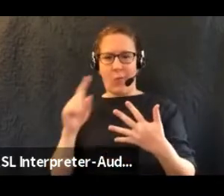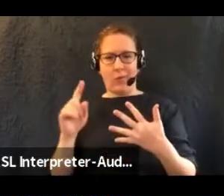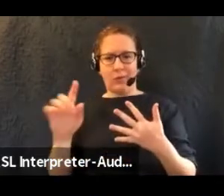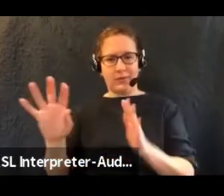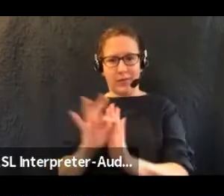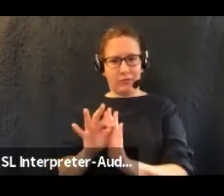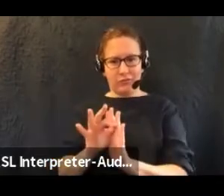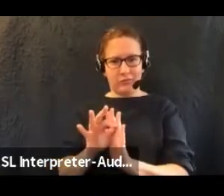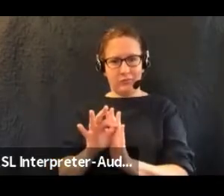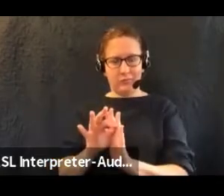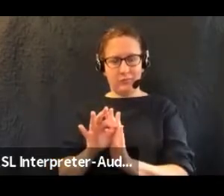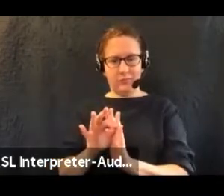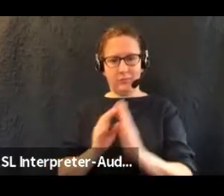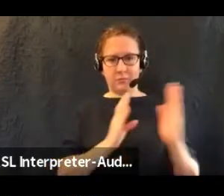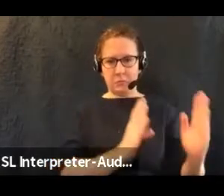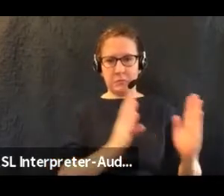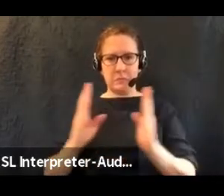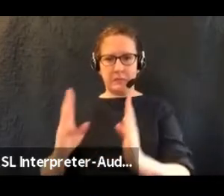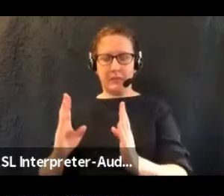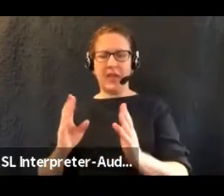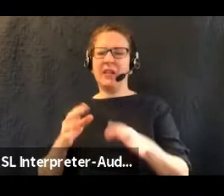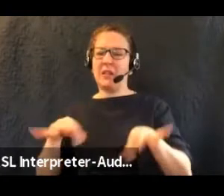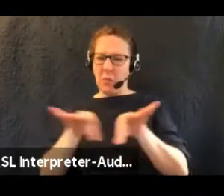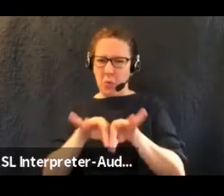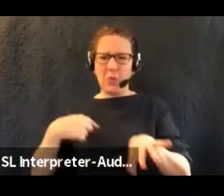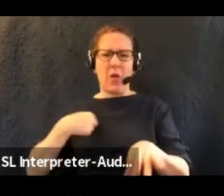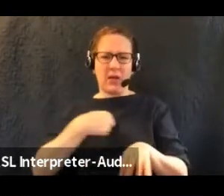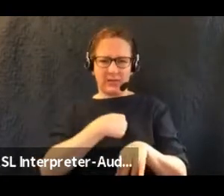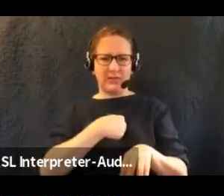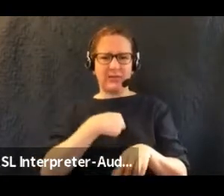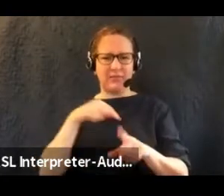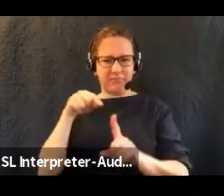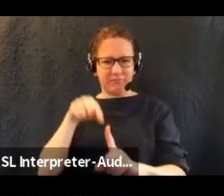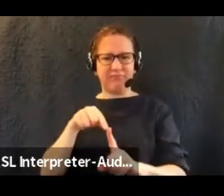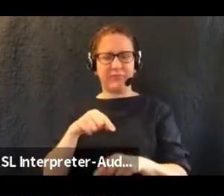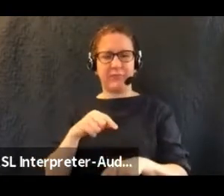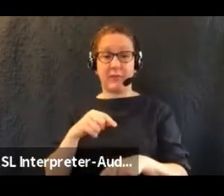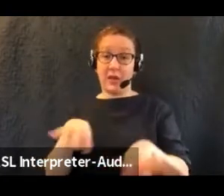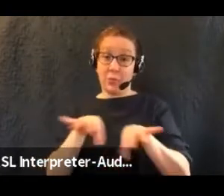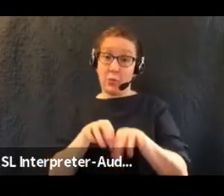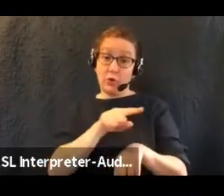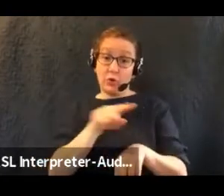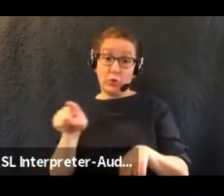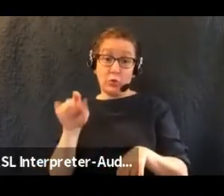That's important to us, and I suspect it's important to you, as well.